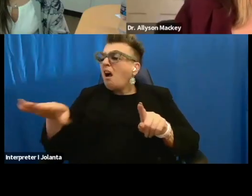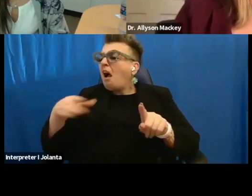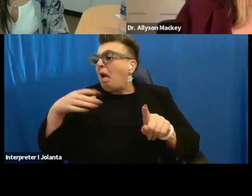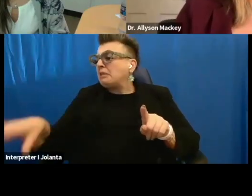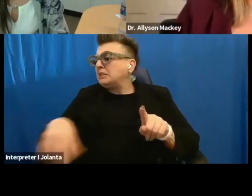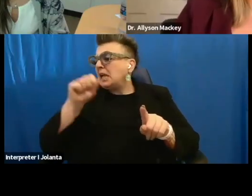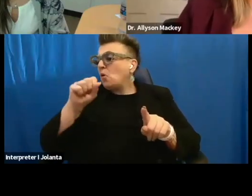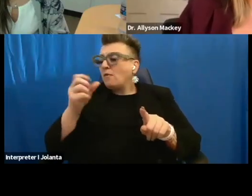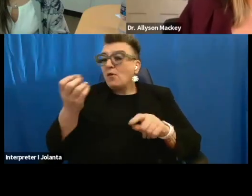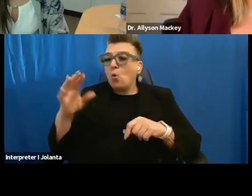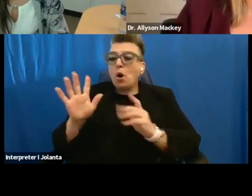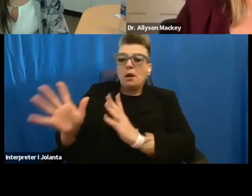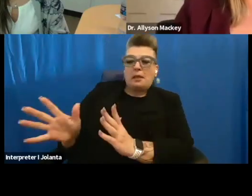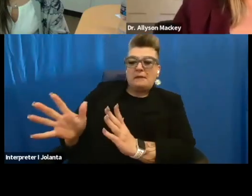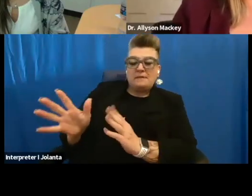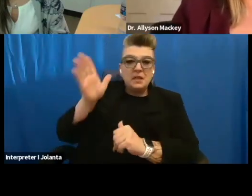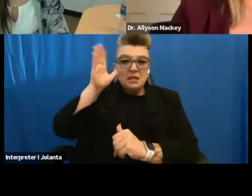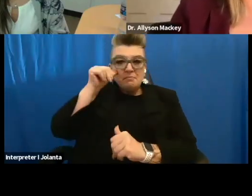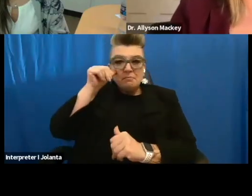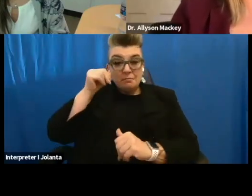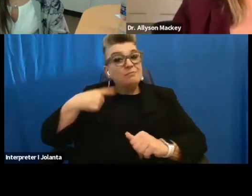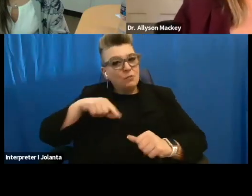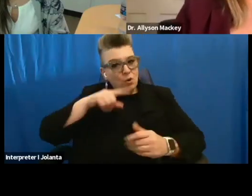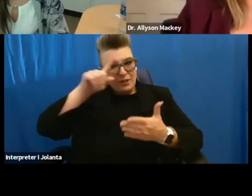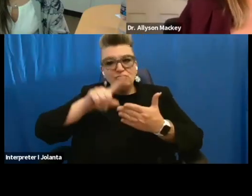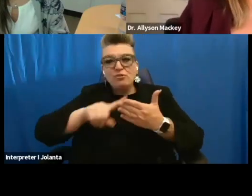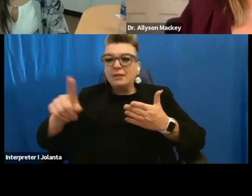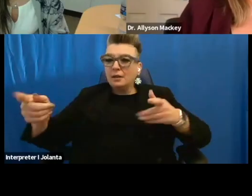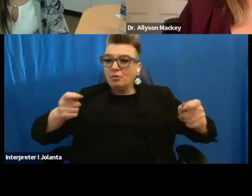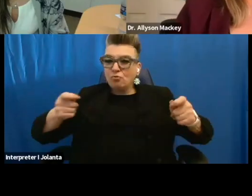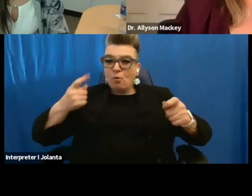uh we did check to make sure that we could control for family income race